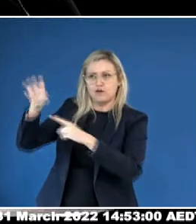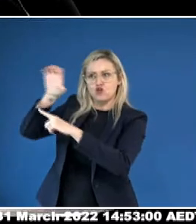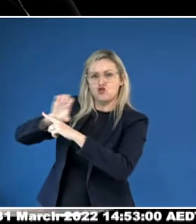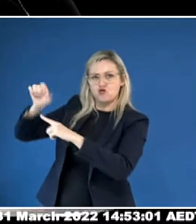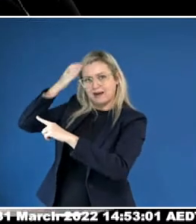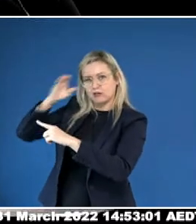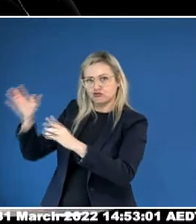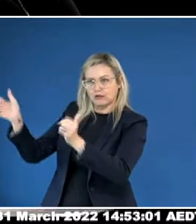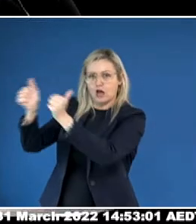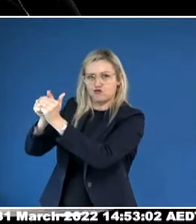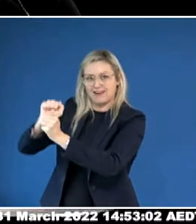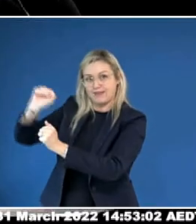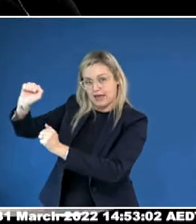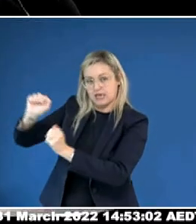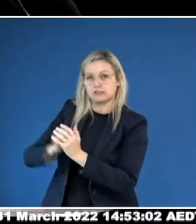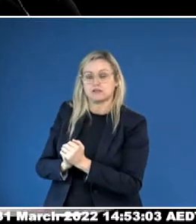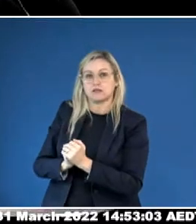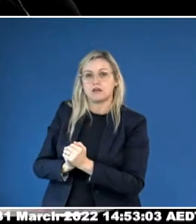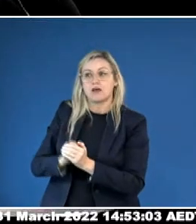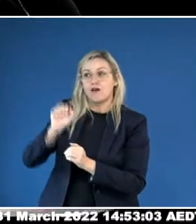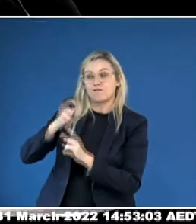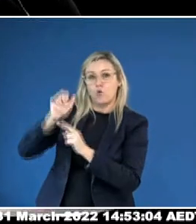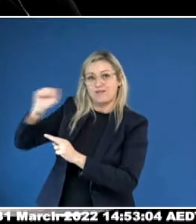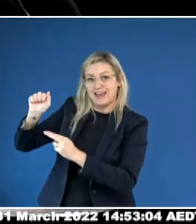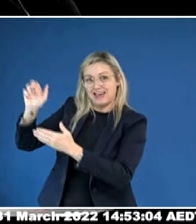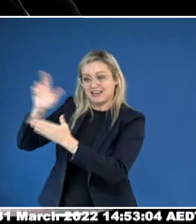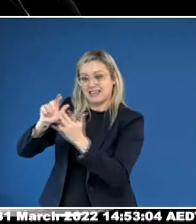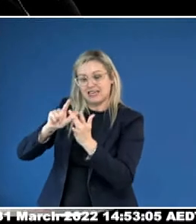Now, one of the things about the Istanbul Convention is that it does actually name up